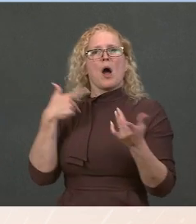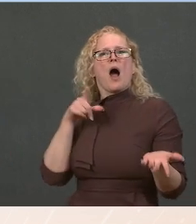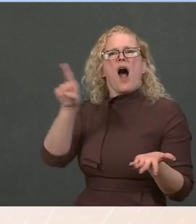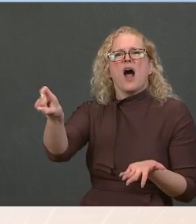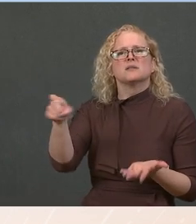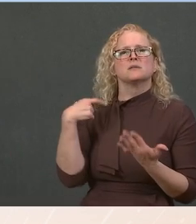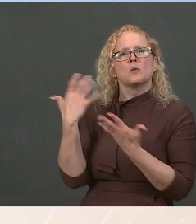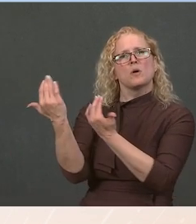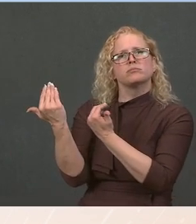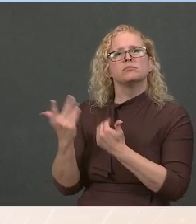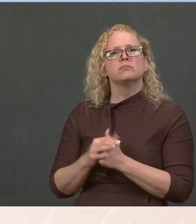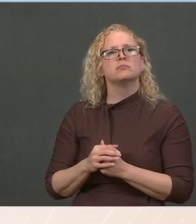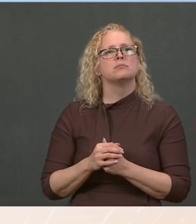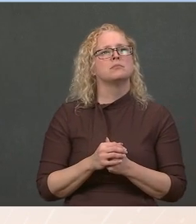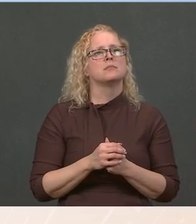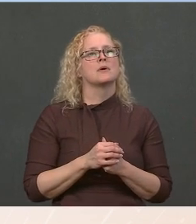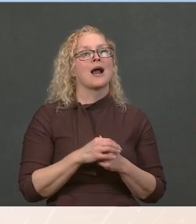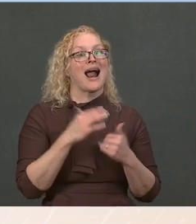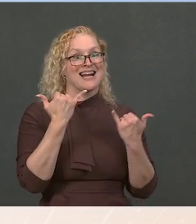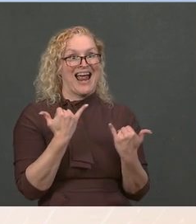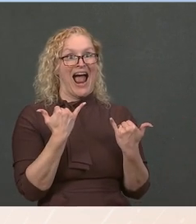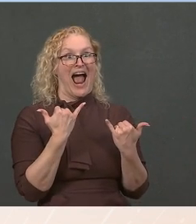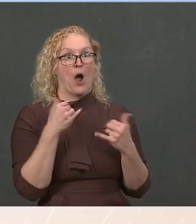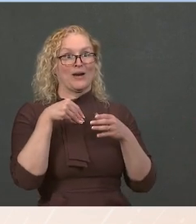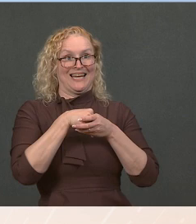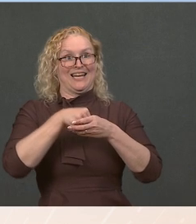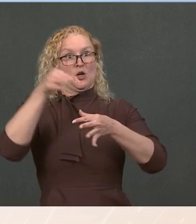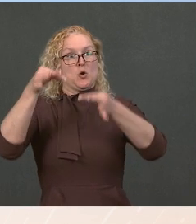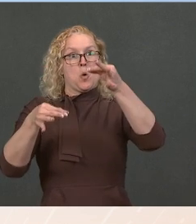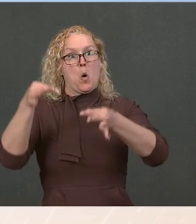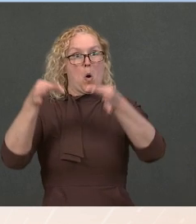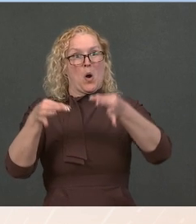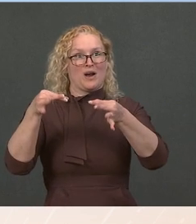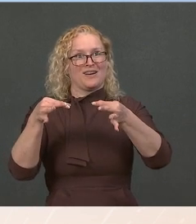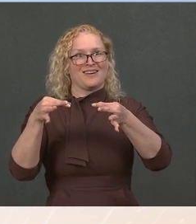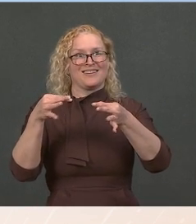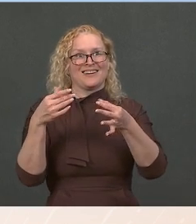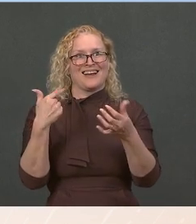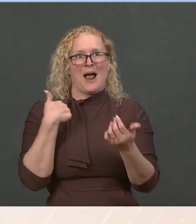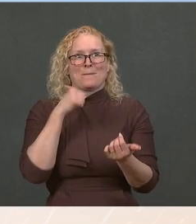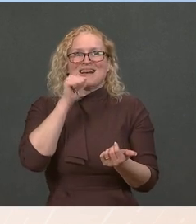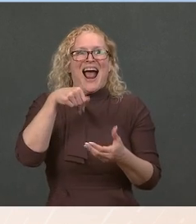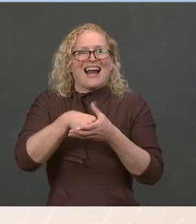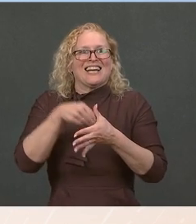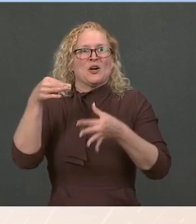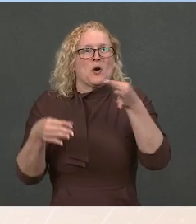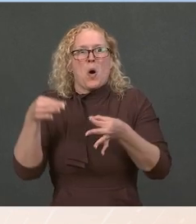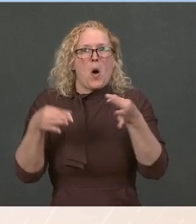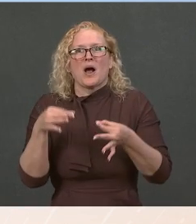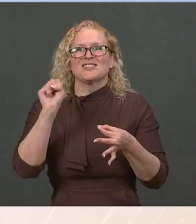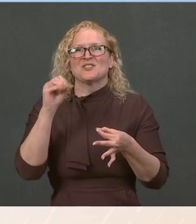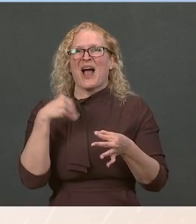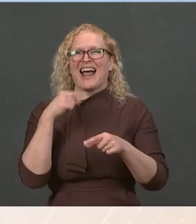And so, you have to talk to the Department of Justice about this. This is not something that I can speak from here on the particulars or the specifics.